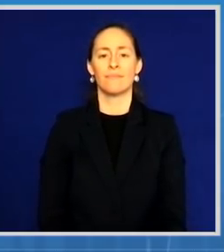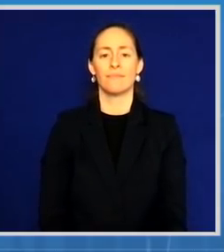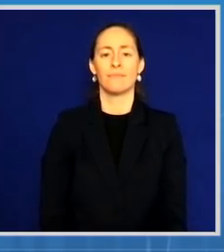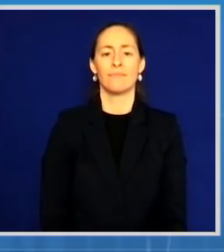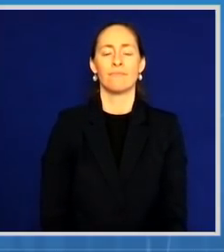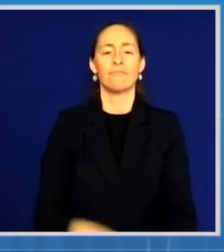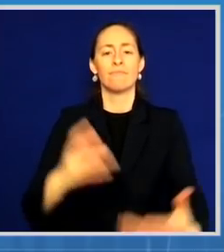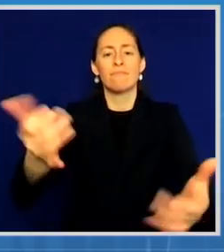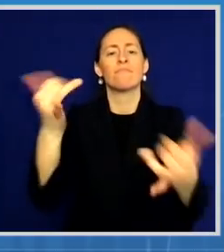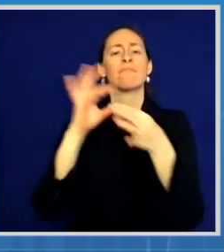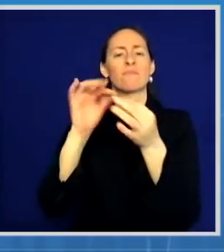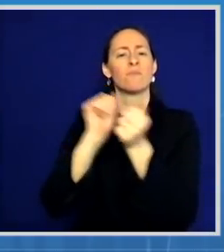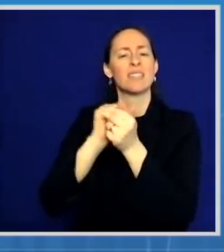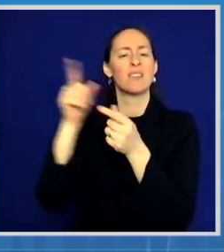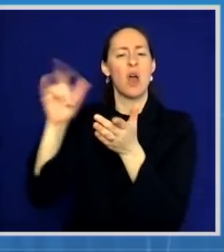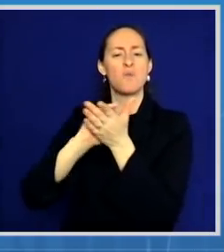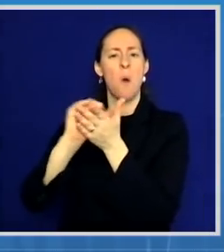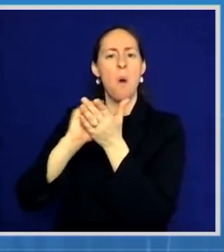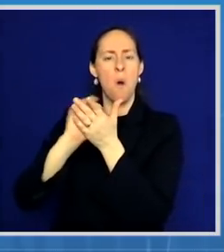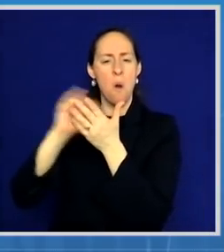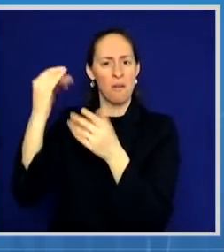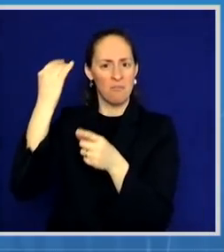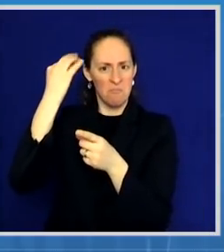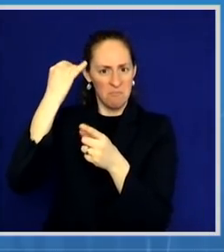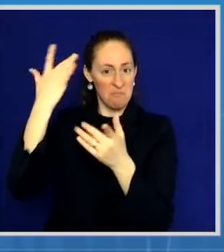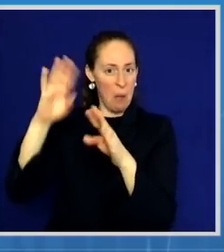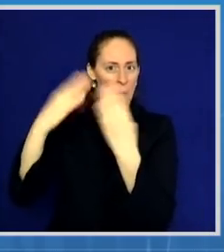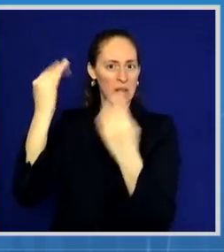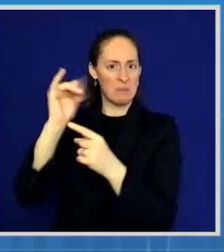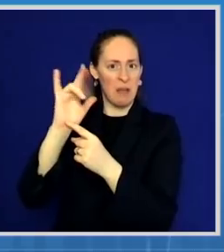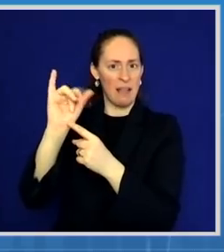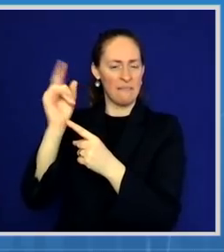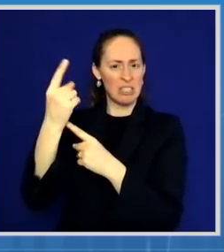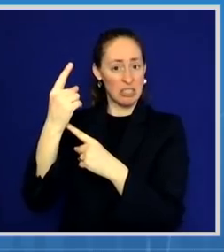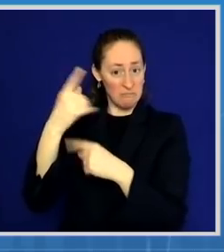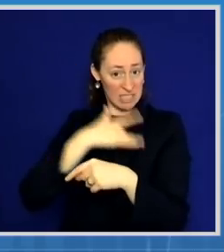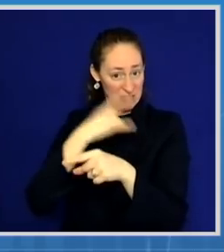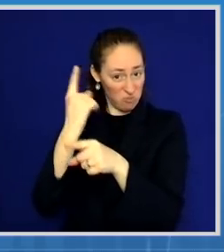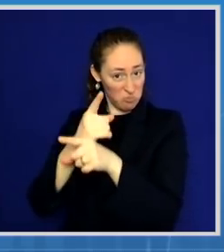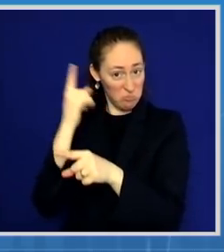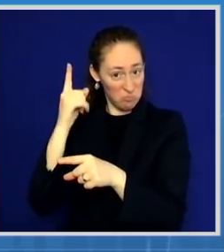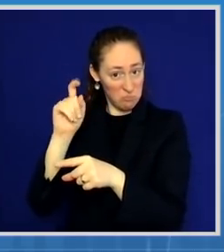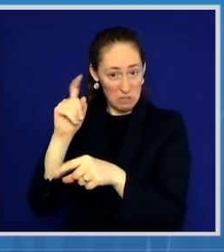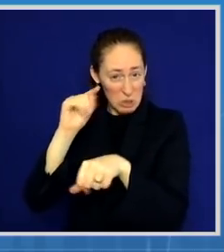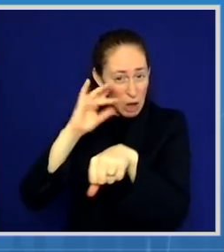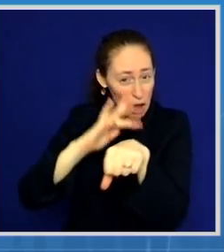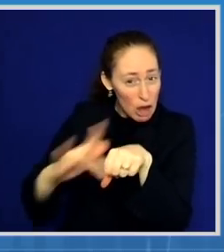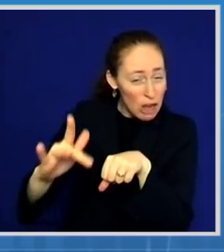assuming the current trend lines are continued. Can you explain, Dr. Walensky, sort of what would be possible or sort of now